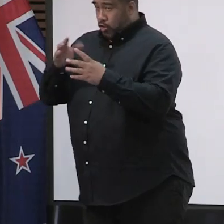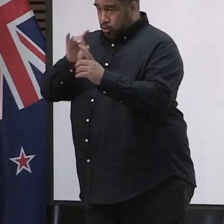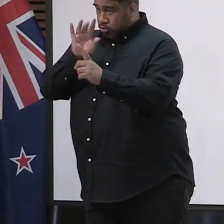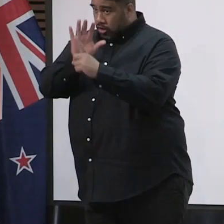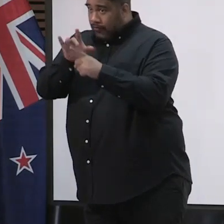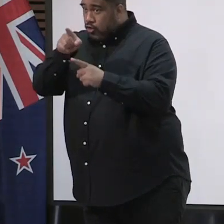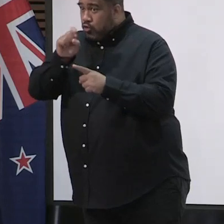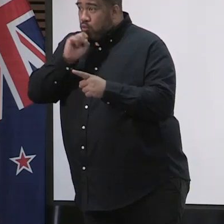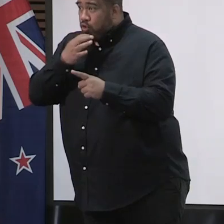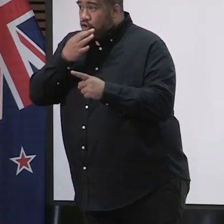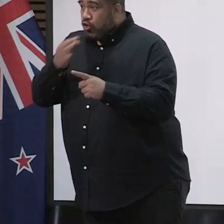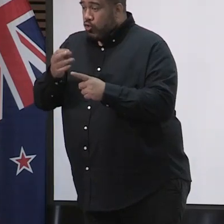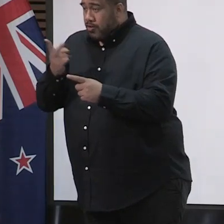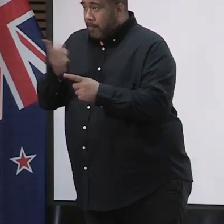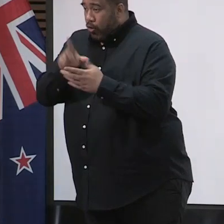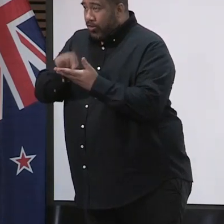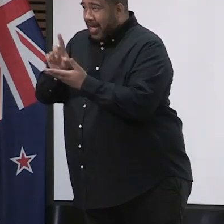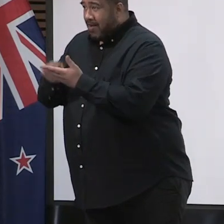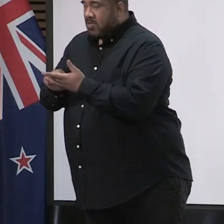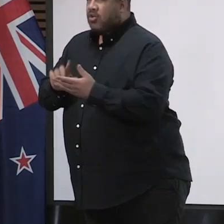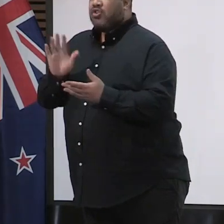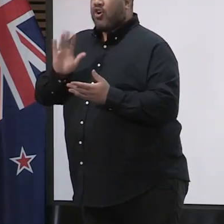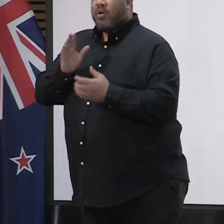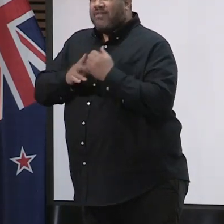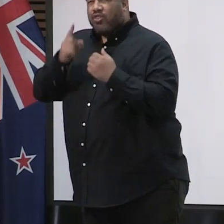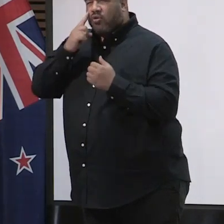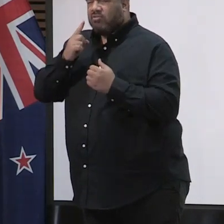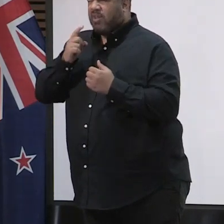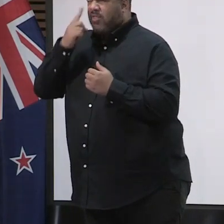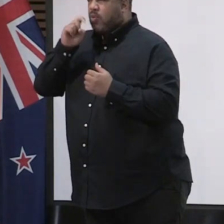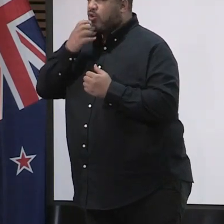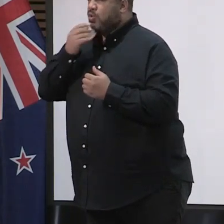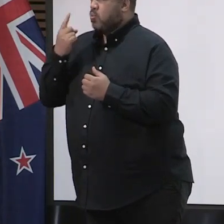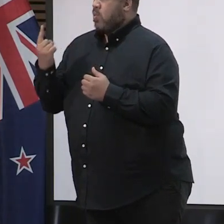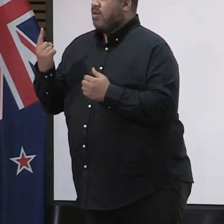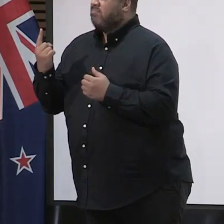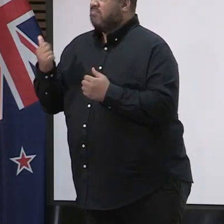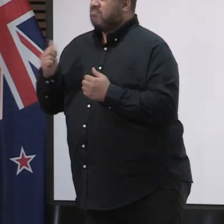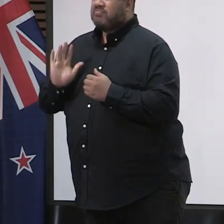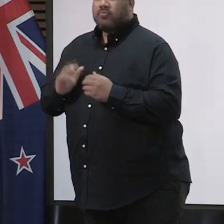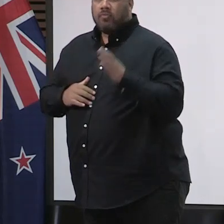would you check in using ripple and a new app?